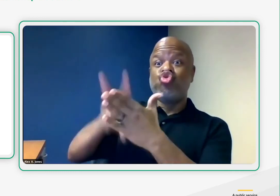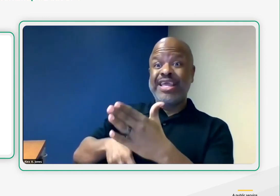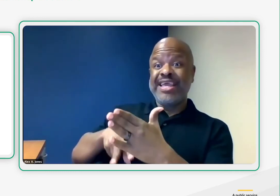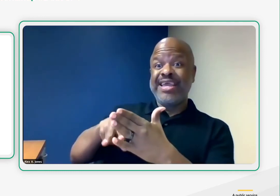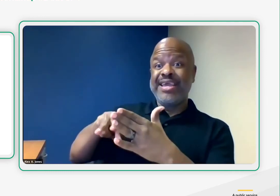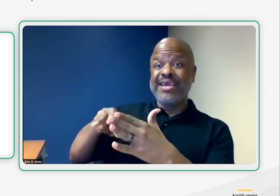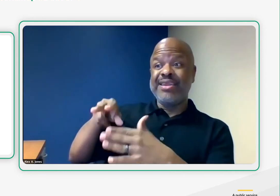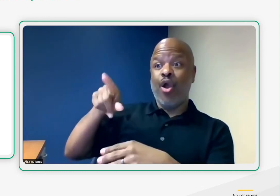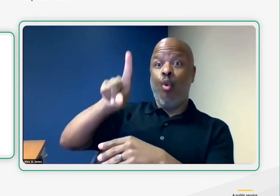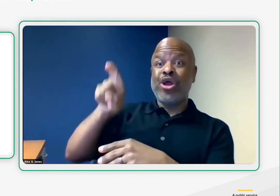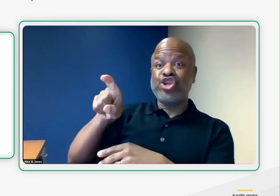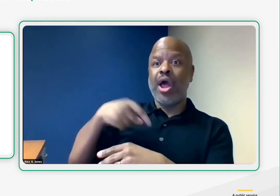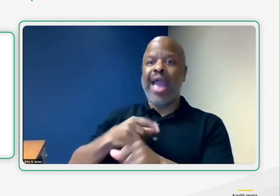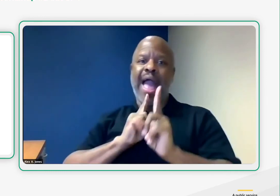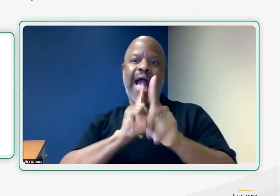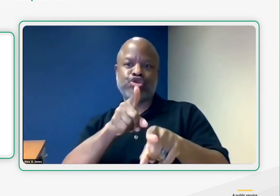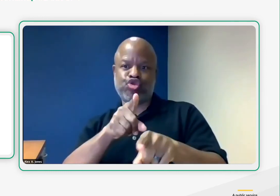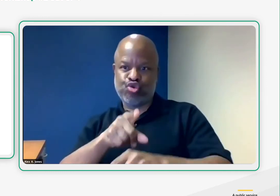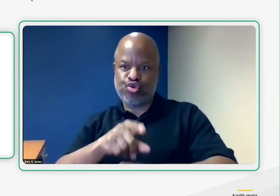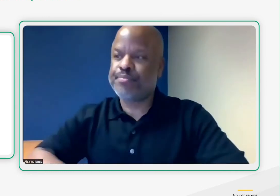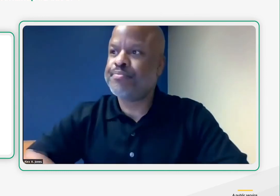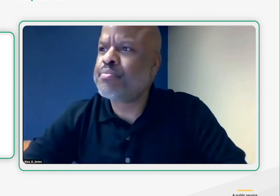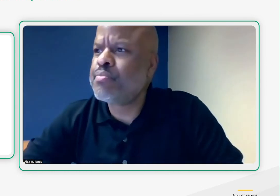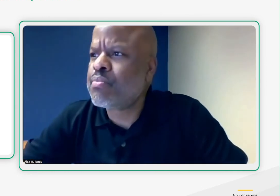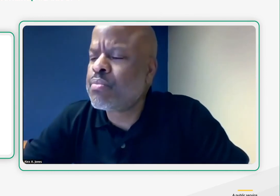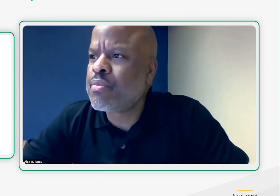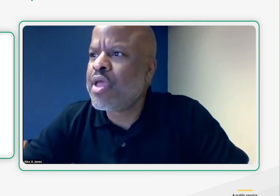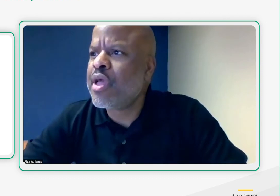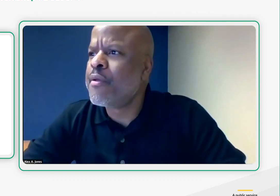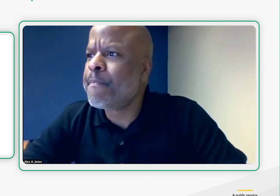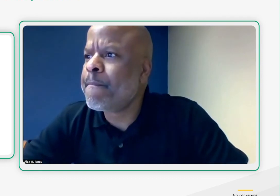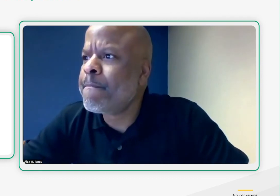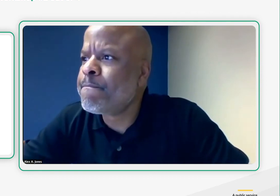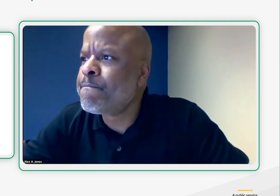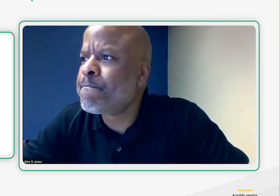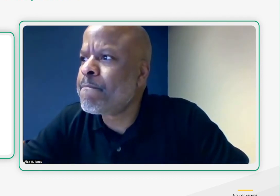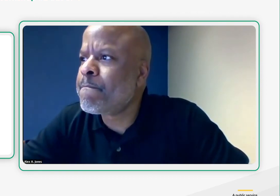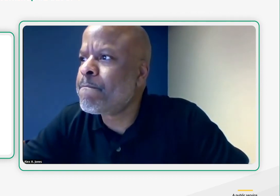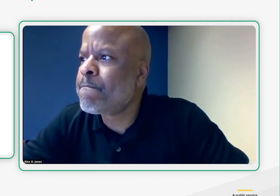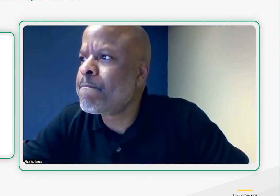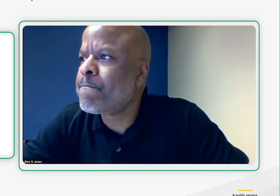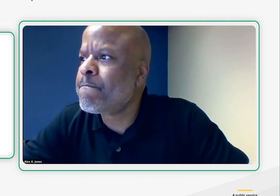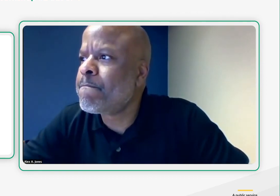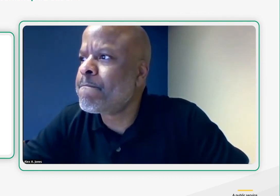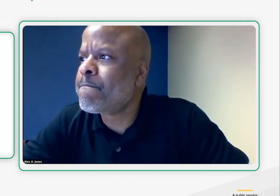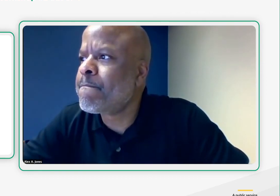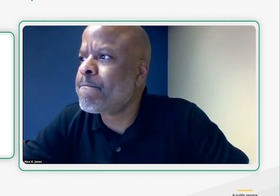So, I'm going to look and read the questions in the chat, and then the questions in the Q&A, and then I'll answer them.